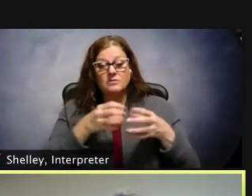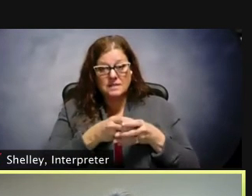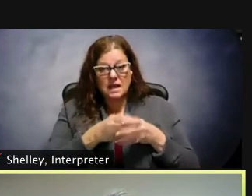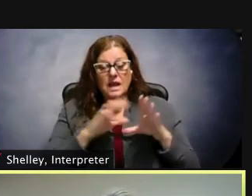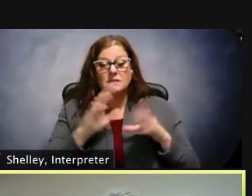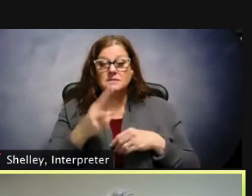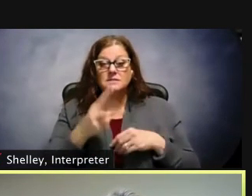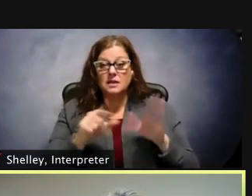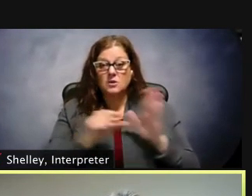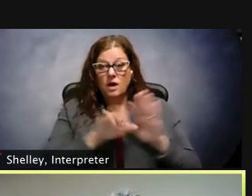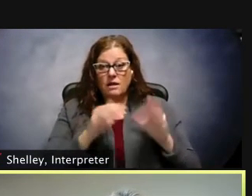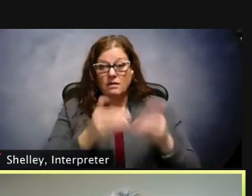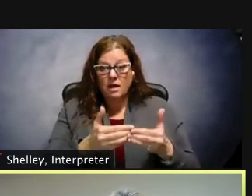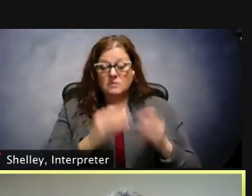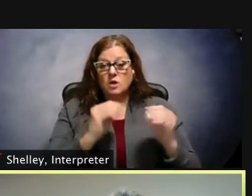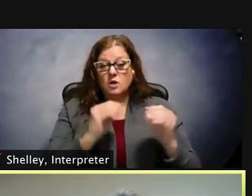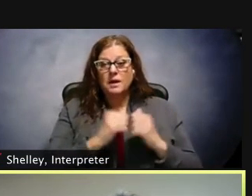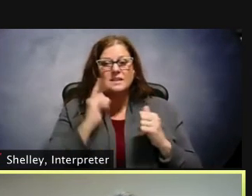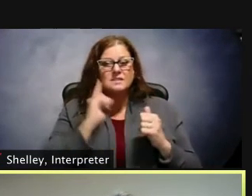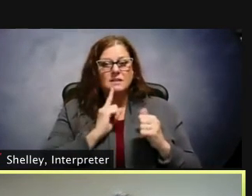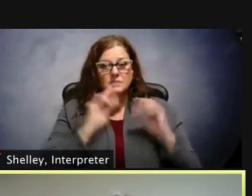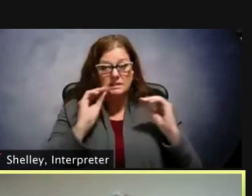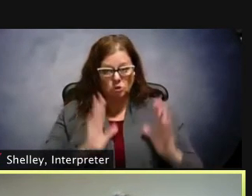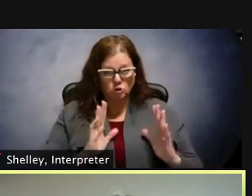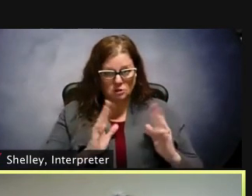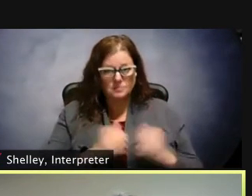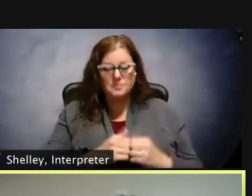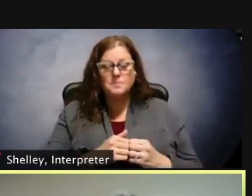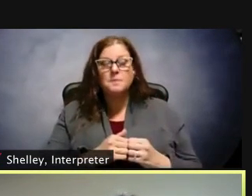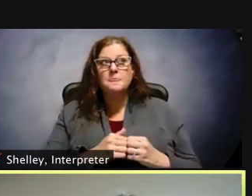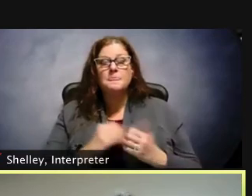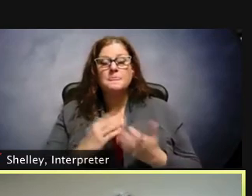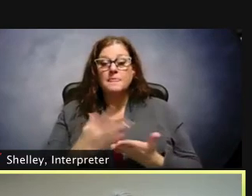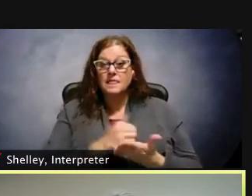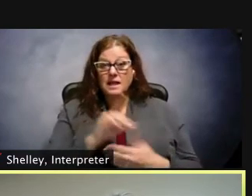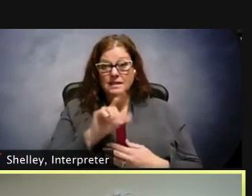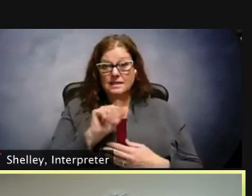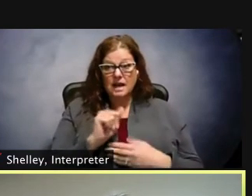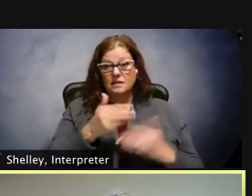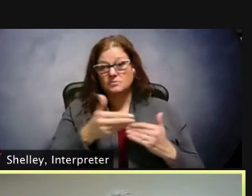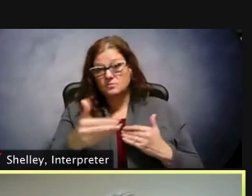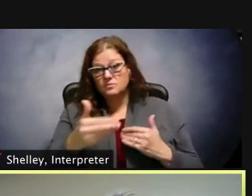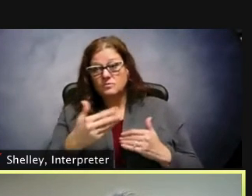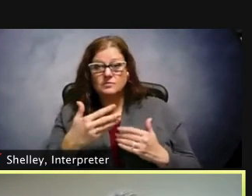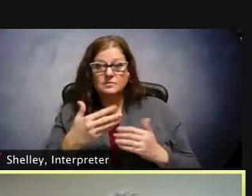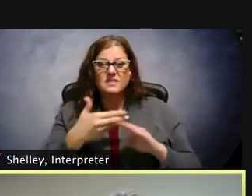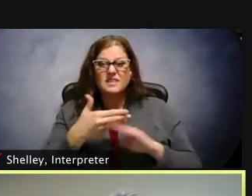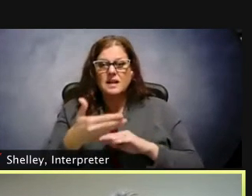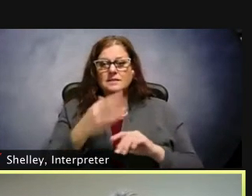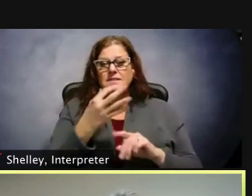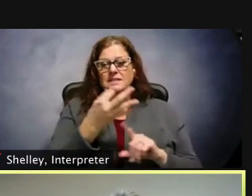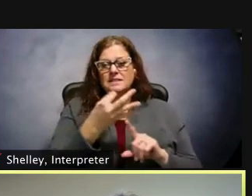taught by a teacher of the deaf, we are going to collect data over the next nine to 12 weeks,